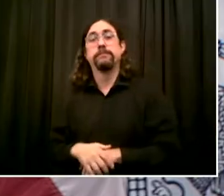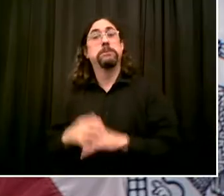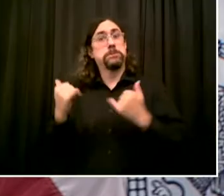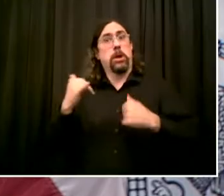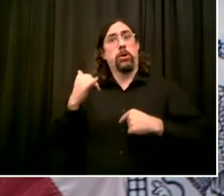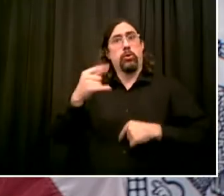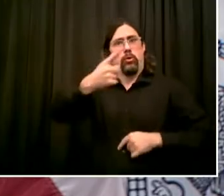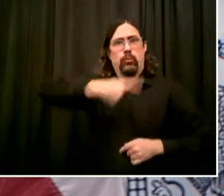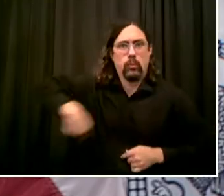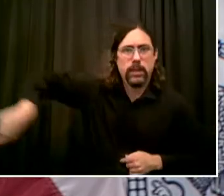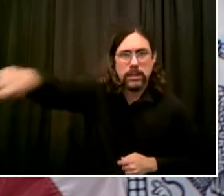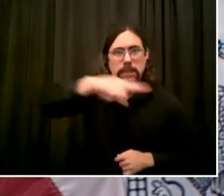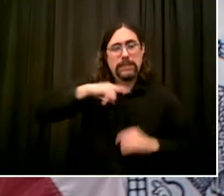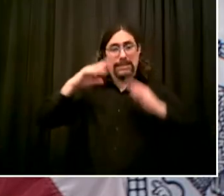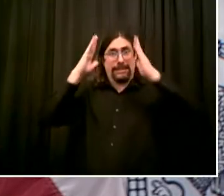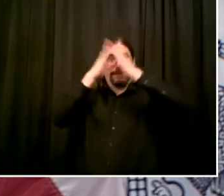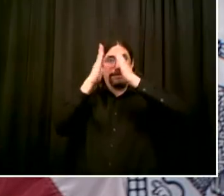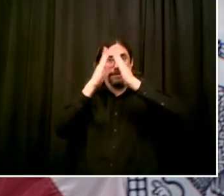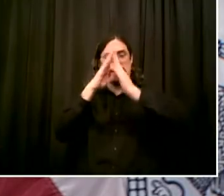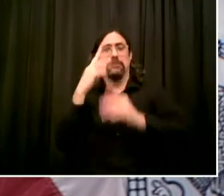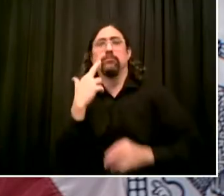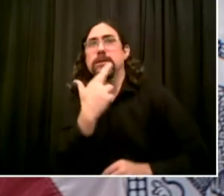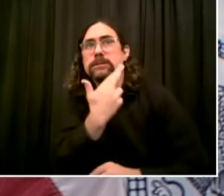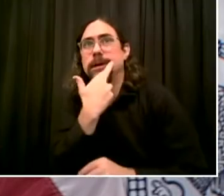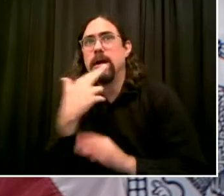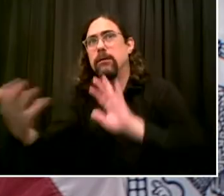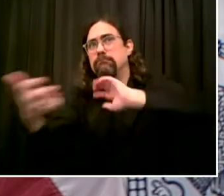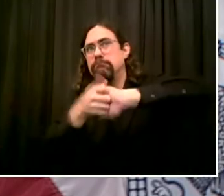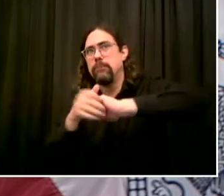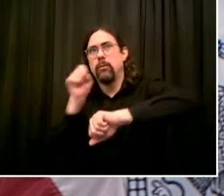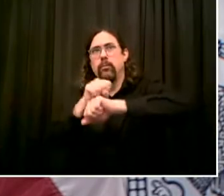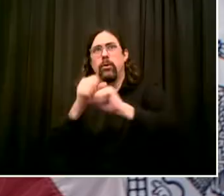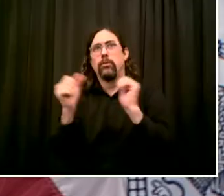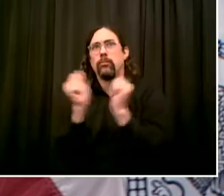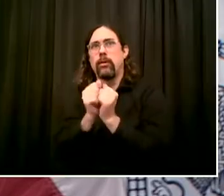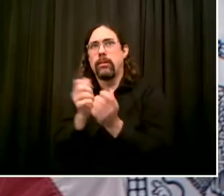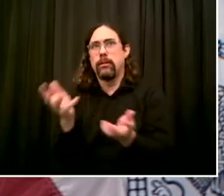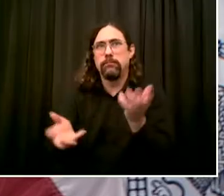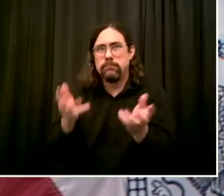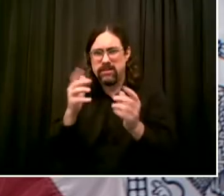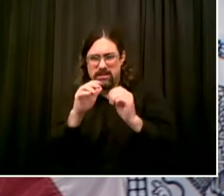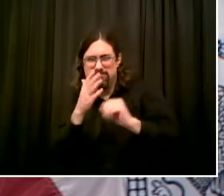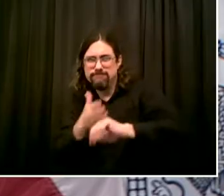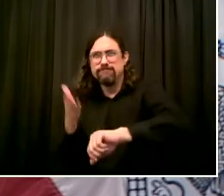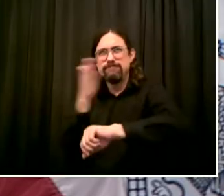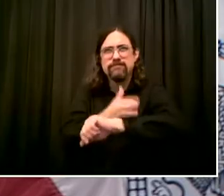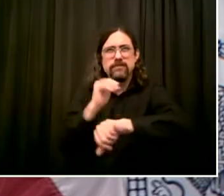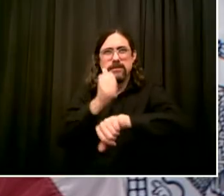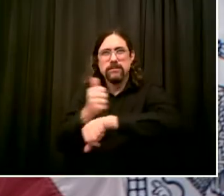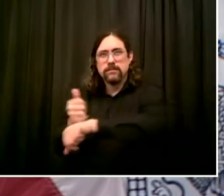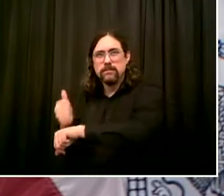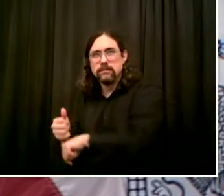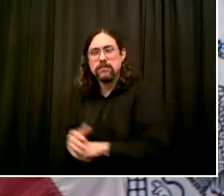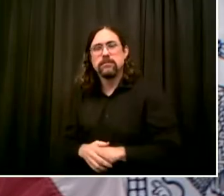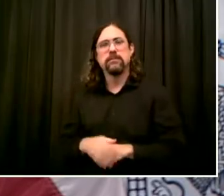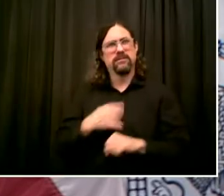TWIH THESE RESTAURANTS TO DO IT . IT IS NOT CONTENTIOUS . BUT THE MESSAGE I SENT, HELP RESTAURANTS T GE TO A POSITIVE